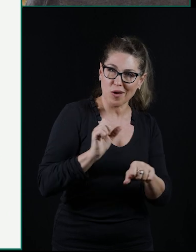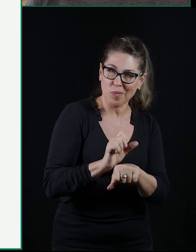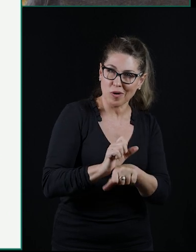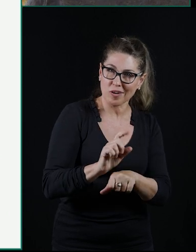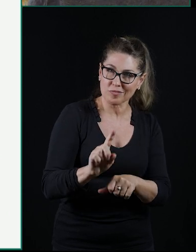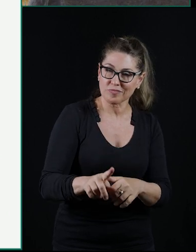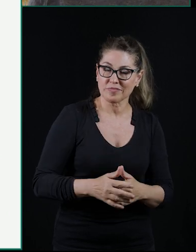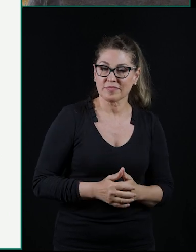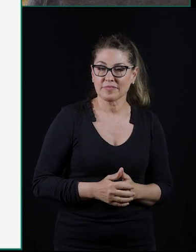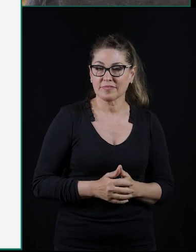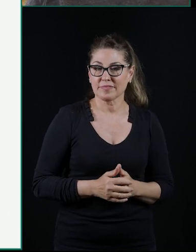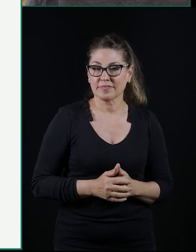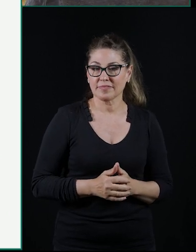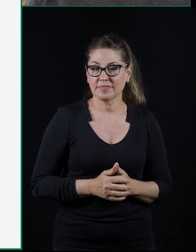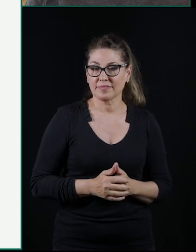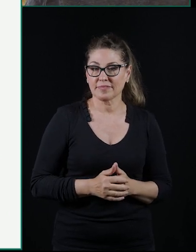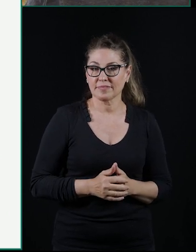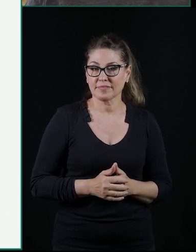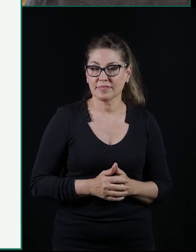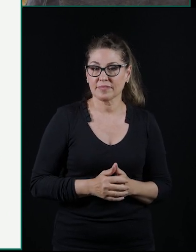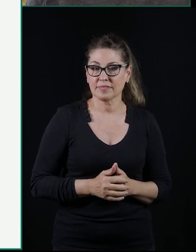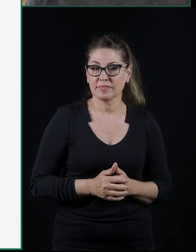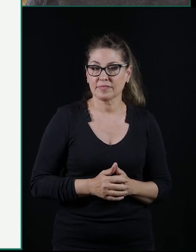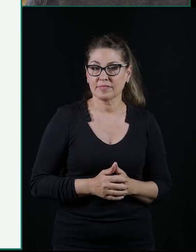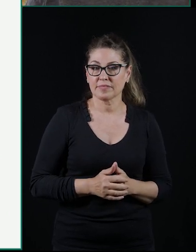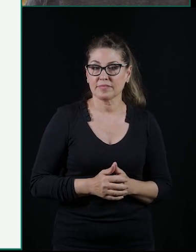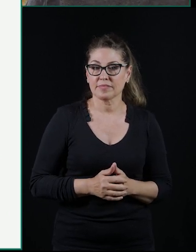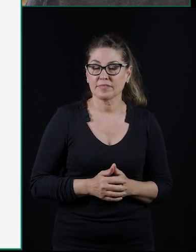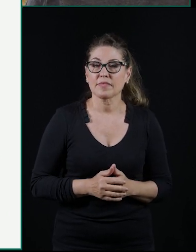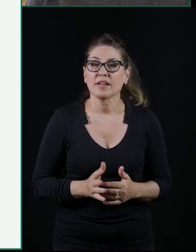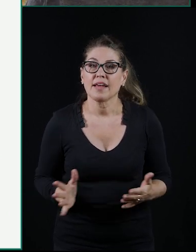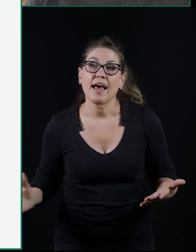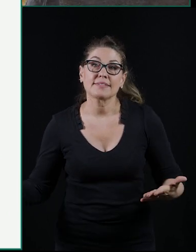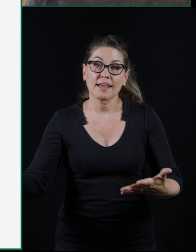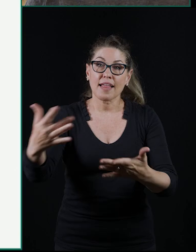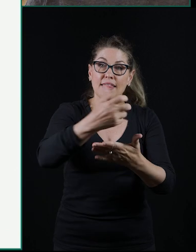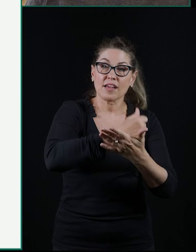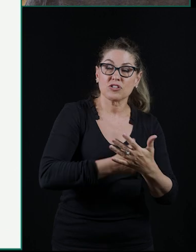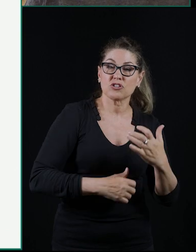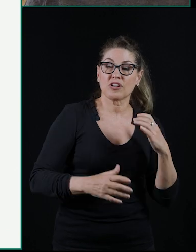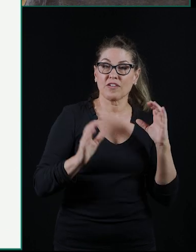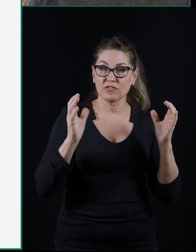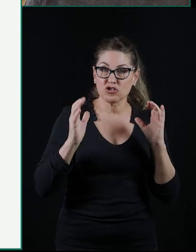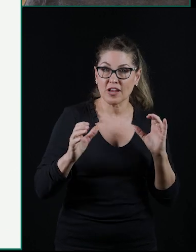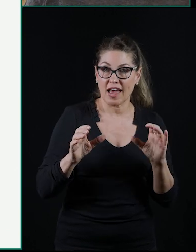Well, it is accomplished by creating a collection of chat controls, which has the management class